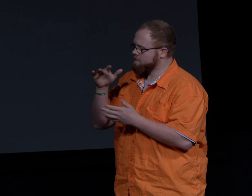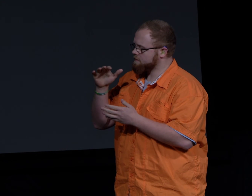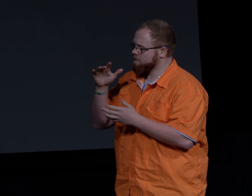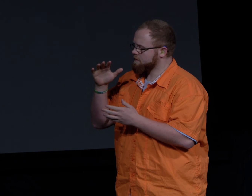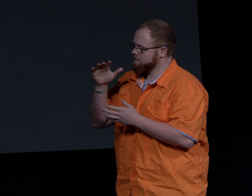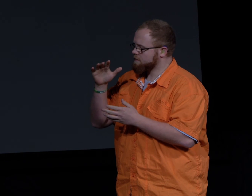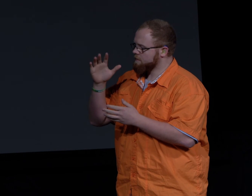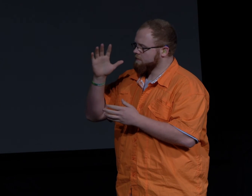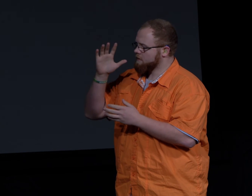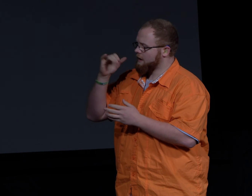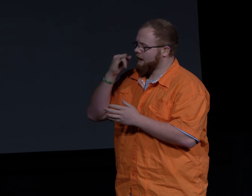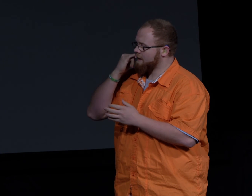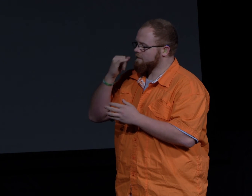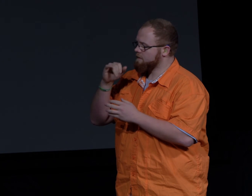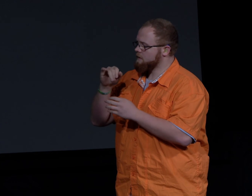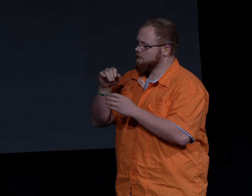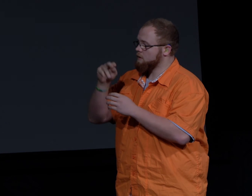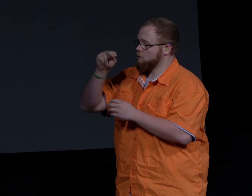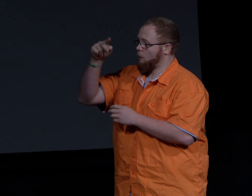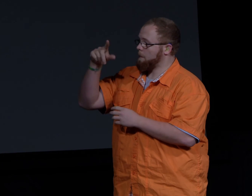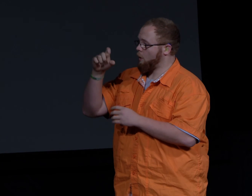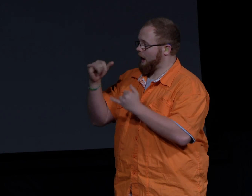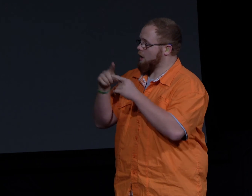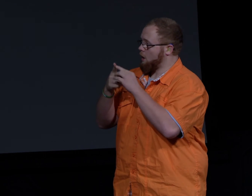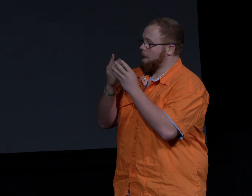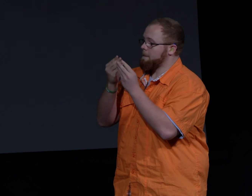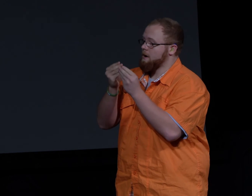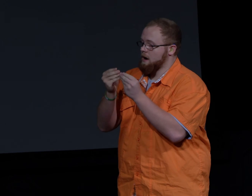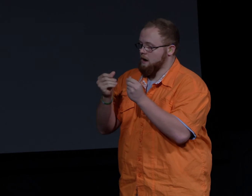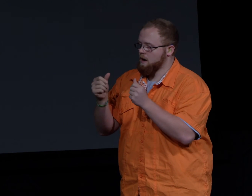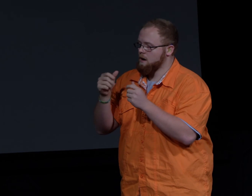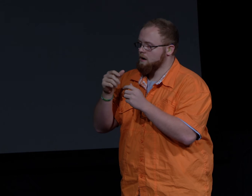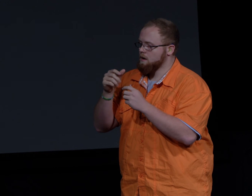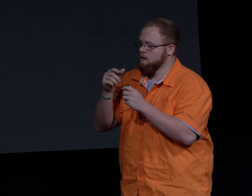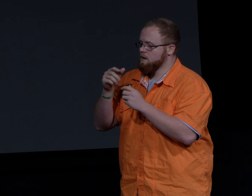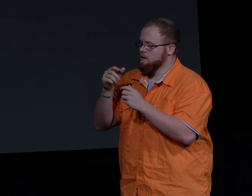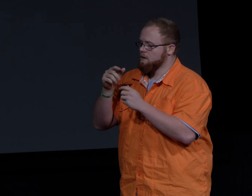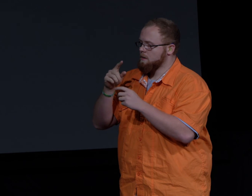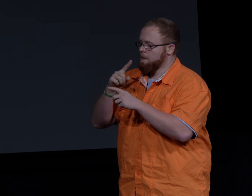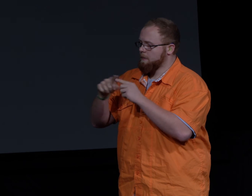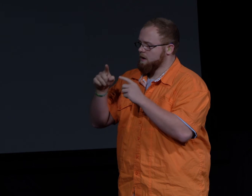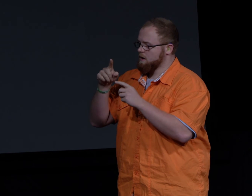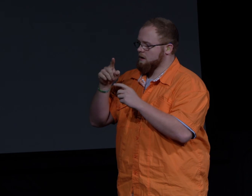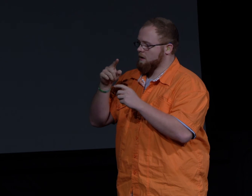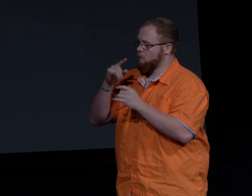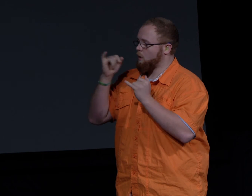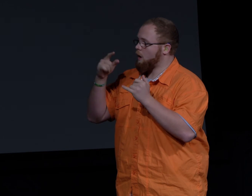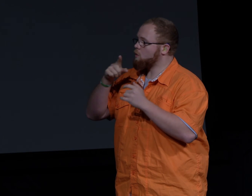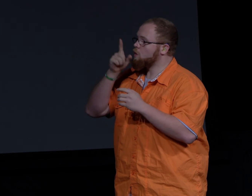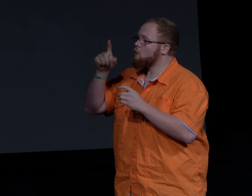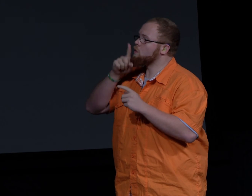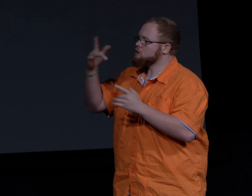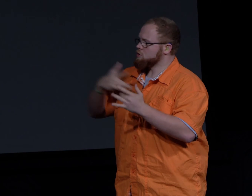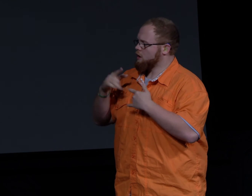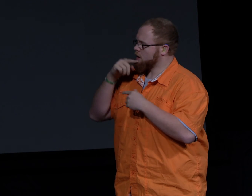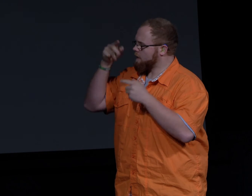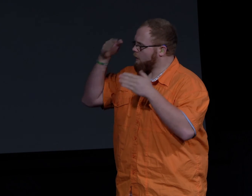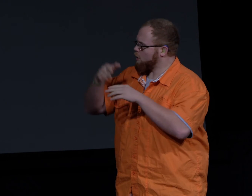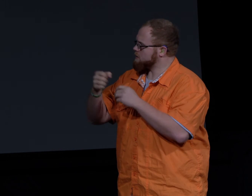So in my research for the class I found that the North Pole does seem to be shrinking and some of that,